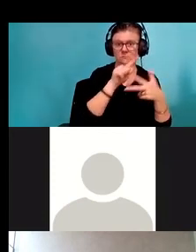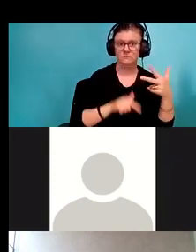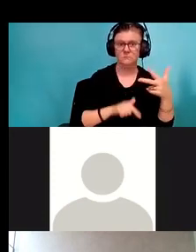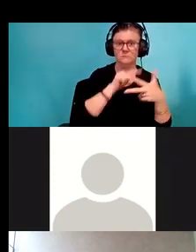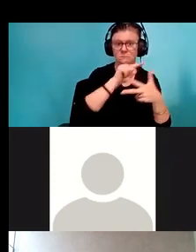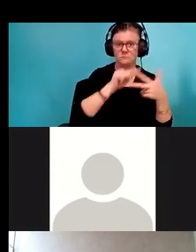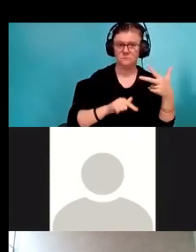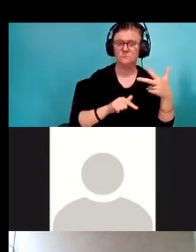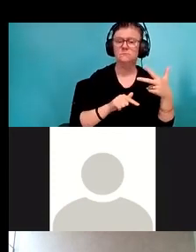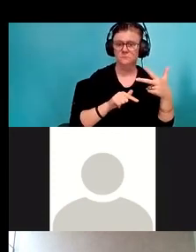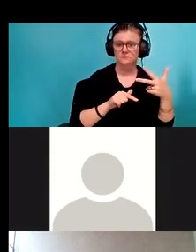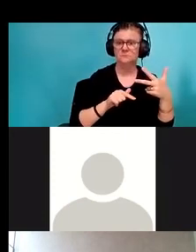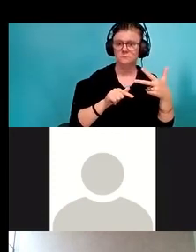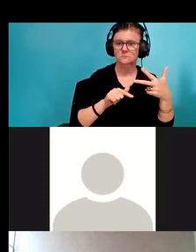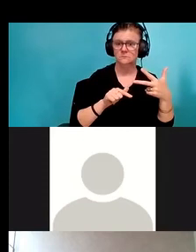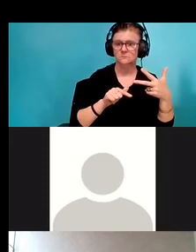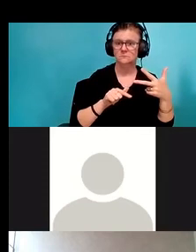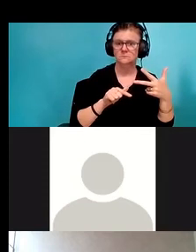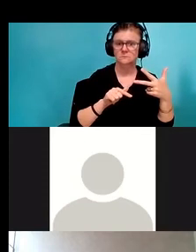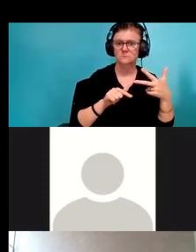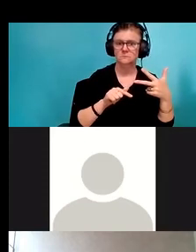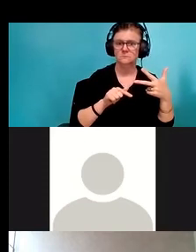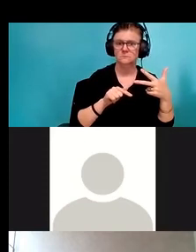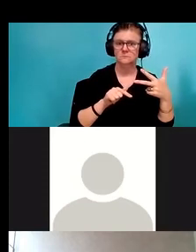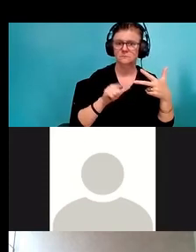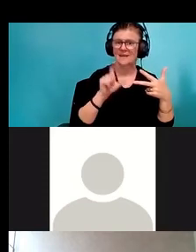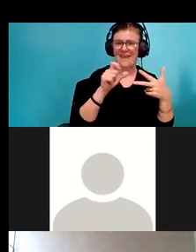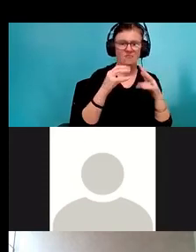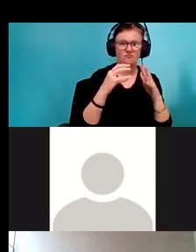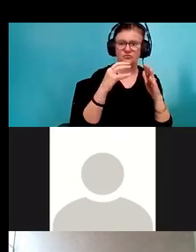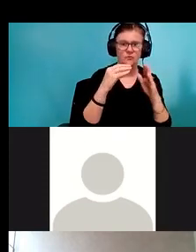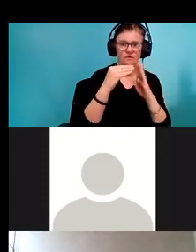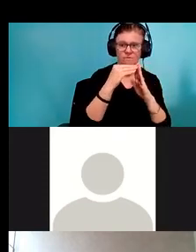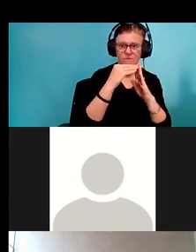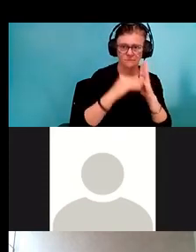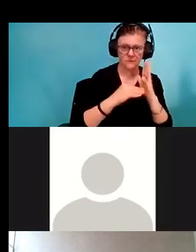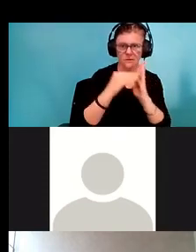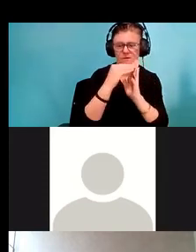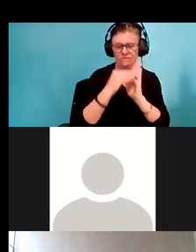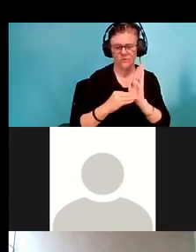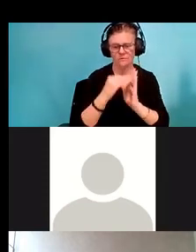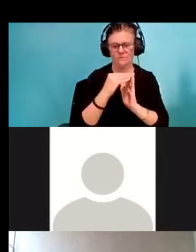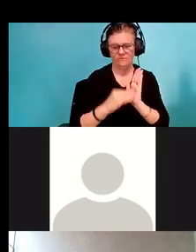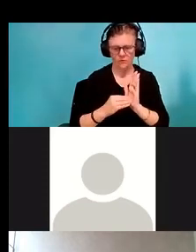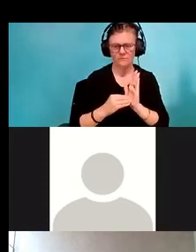On that question, grant goals, objectives question for the form to validate and allow you to submit it.